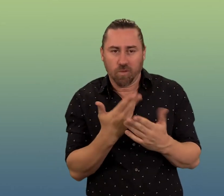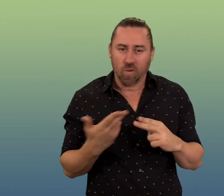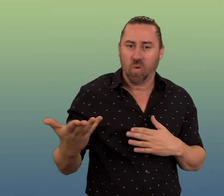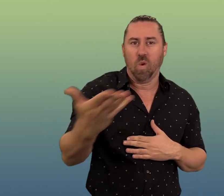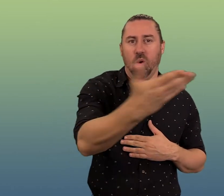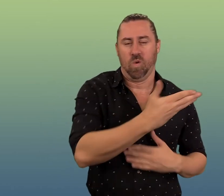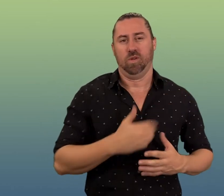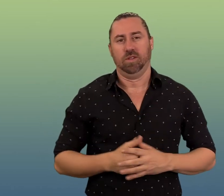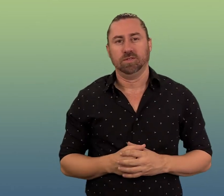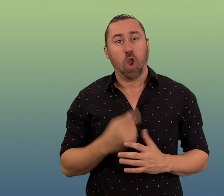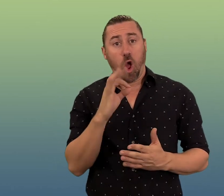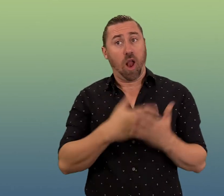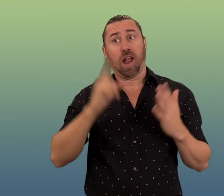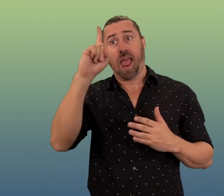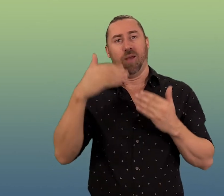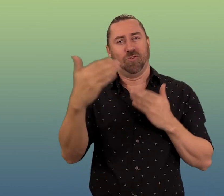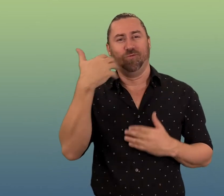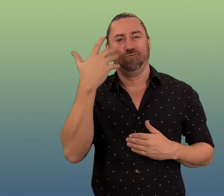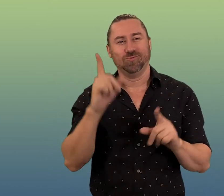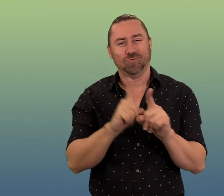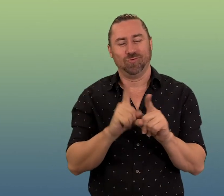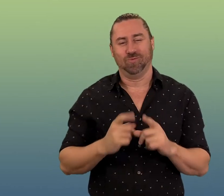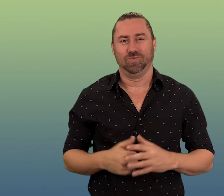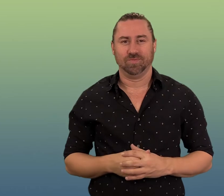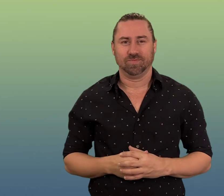and inclusive for our people now and in the future.